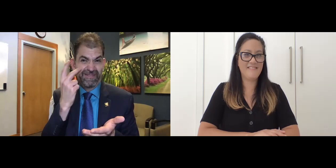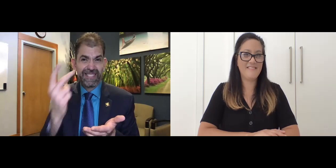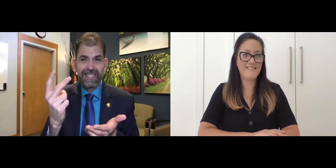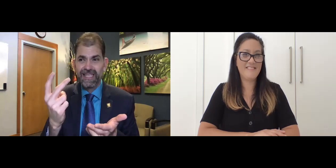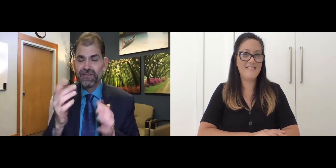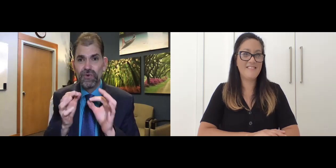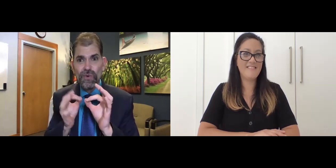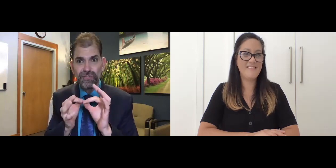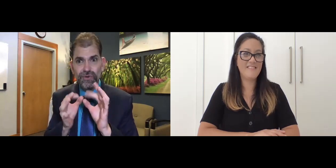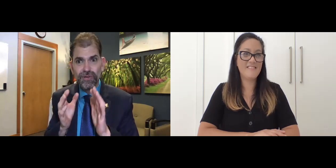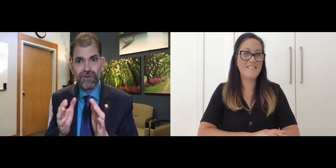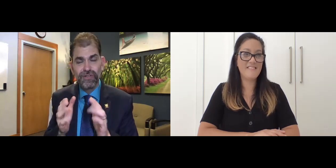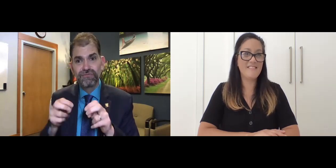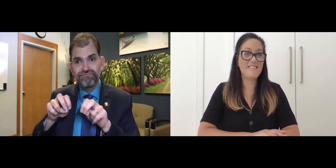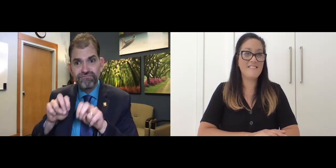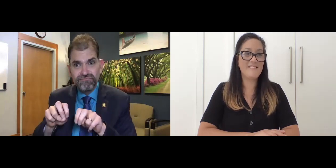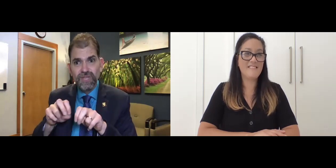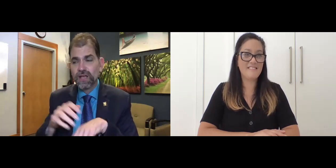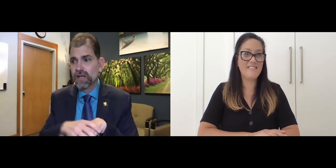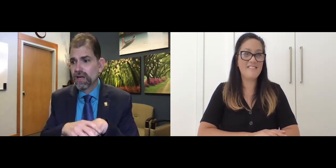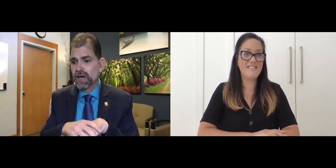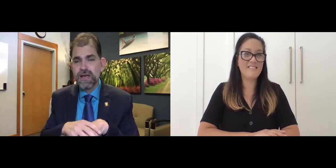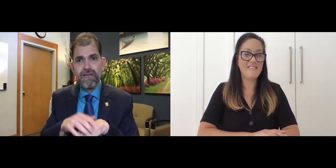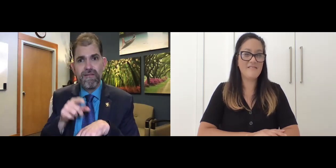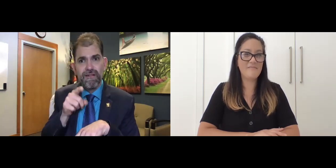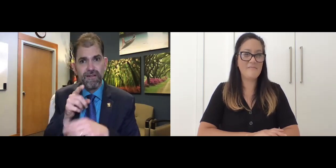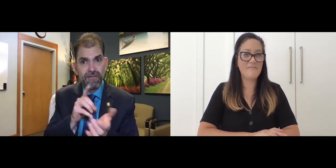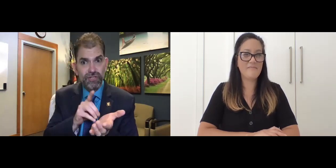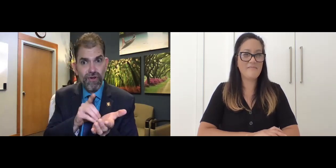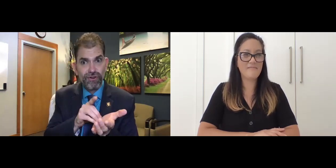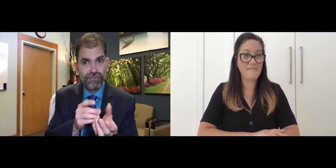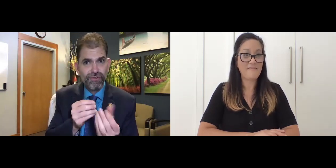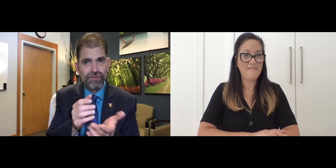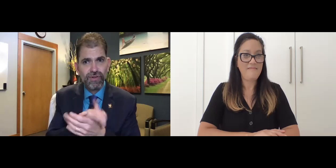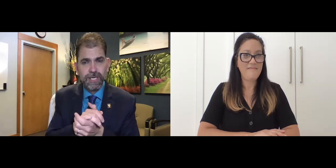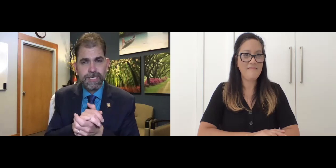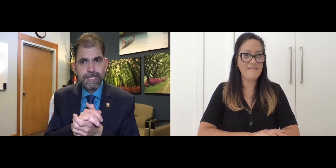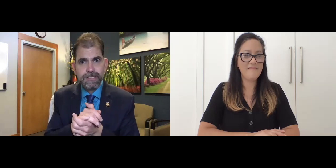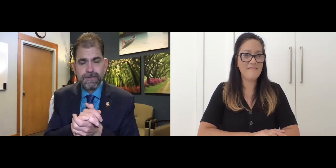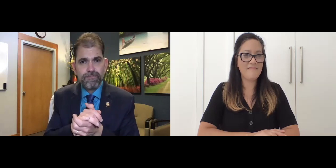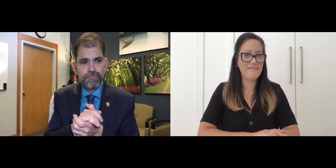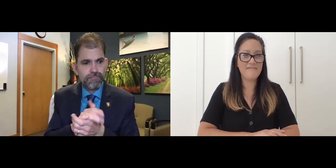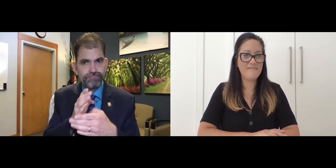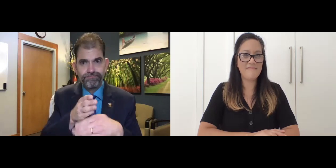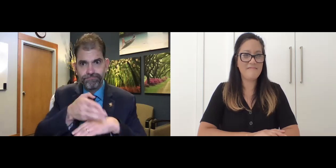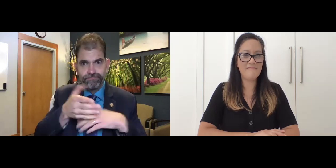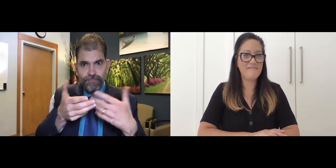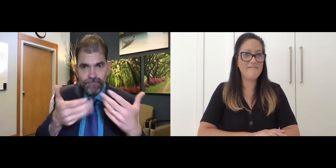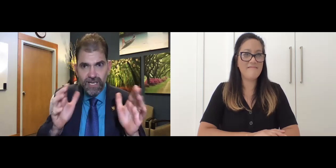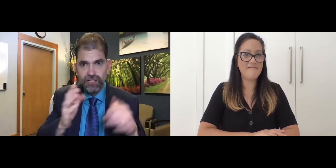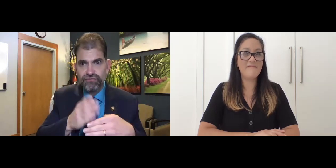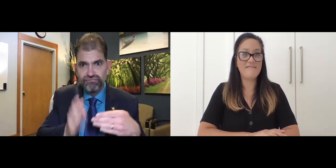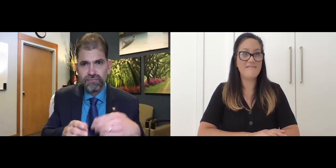And sadly what I see is an interpreter attempting to interpret for a doctor